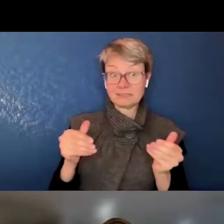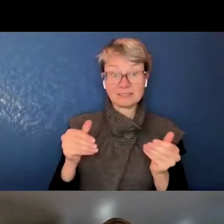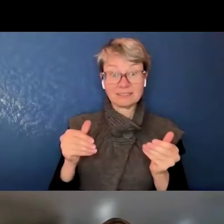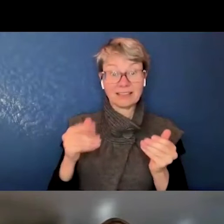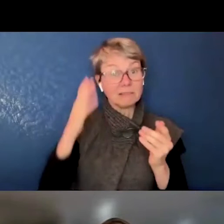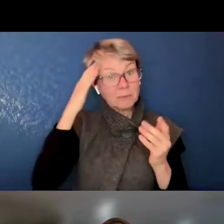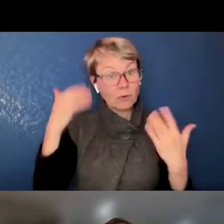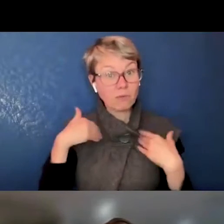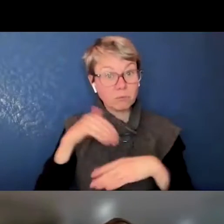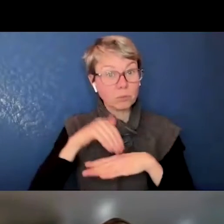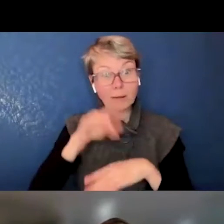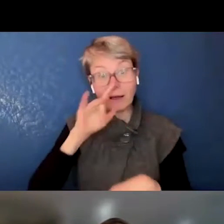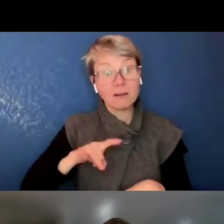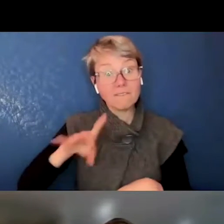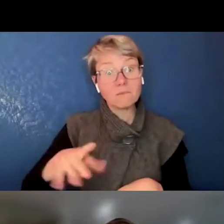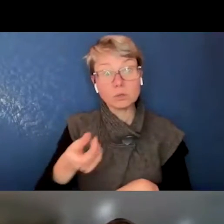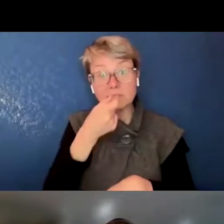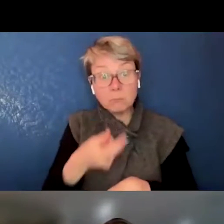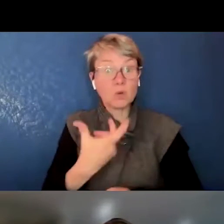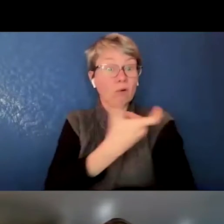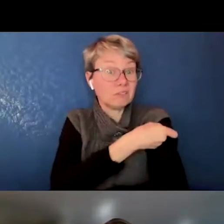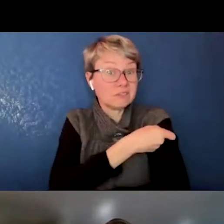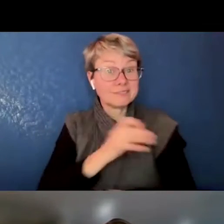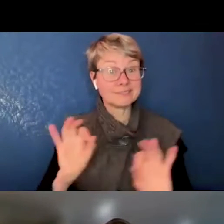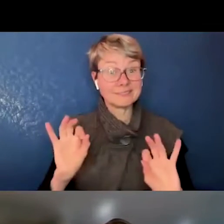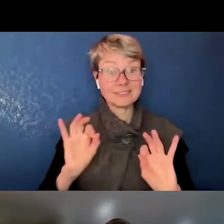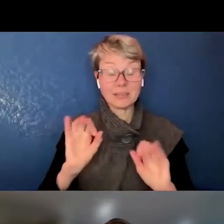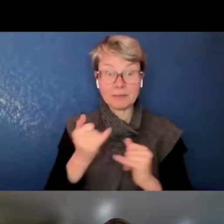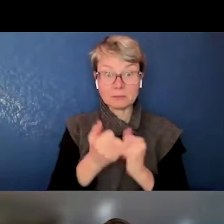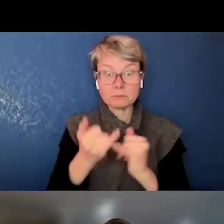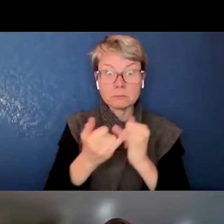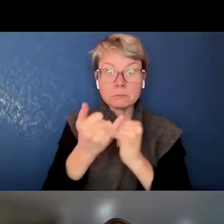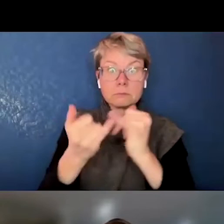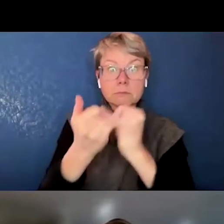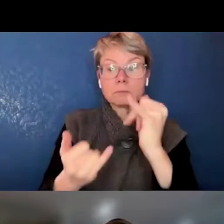problems so everything was really snowballing for this man um and I had to call the mental health